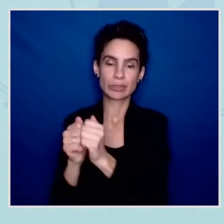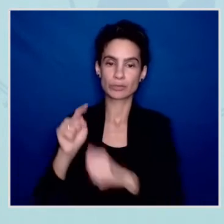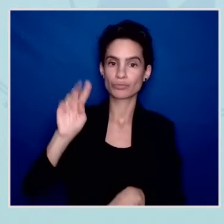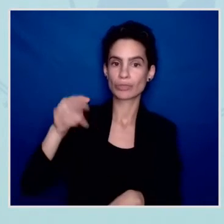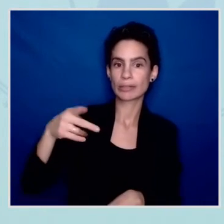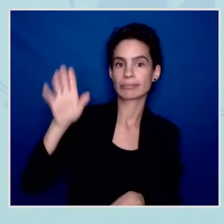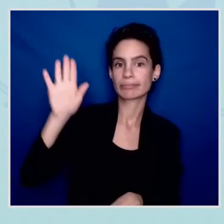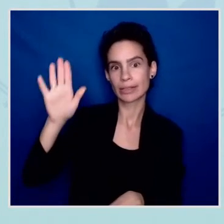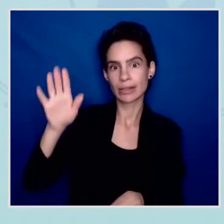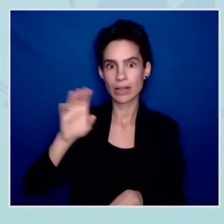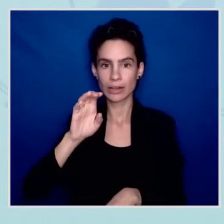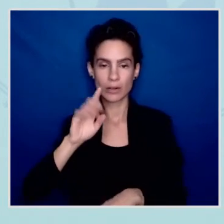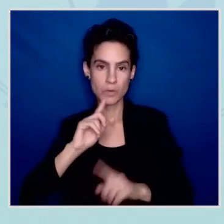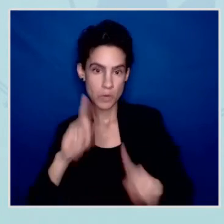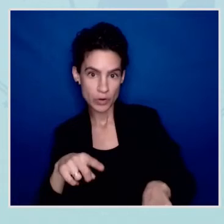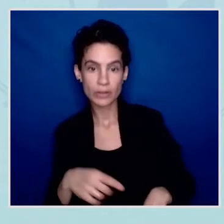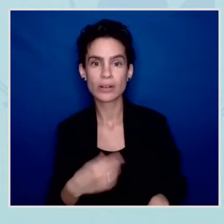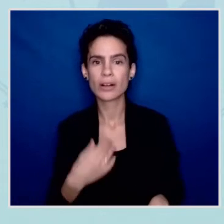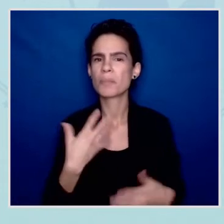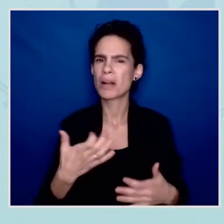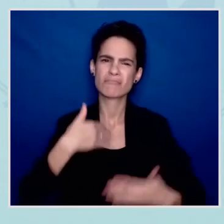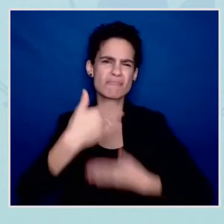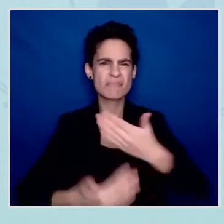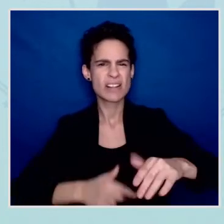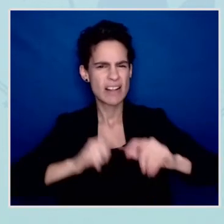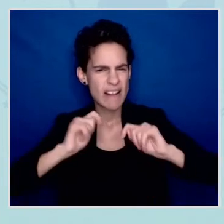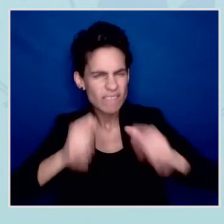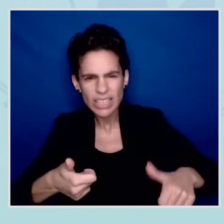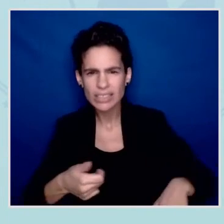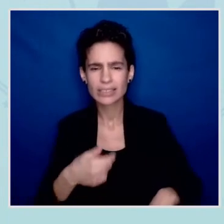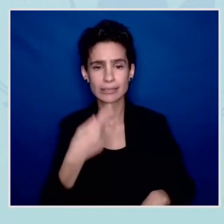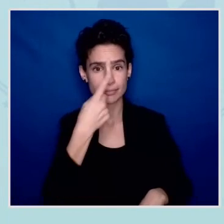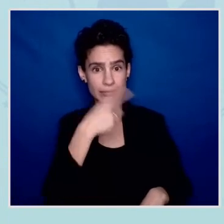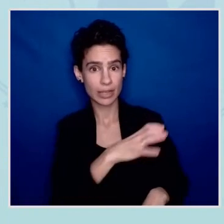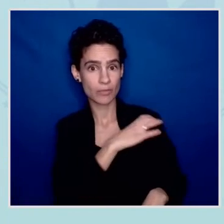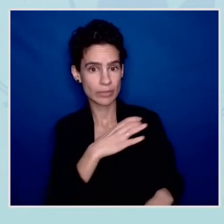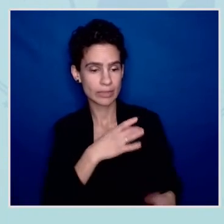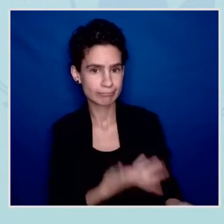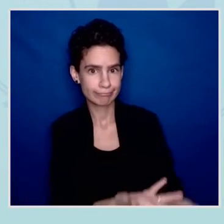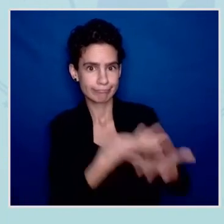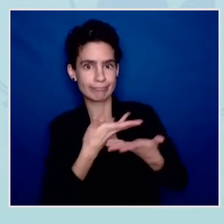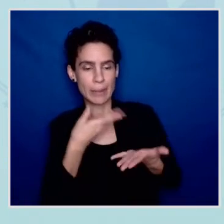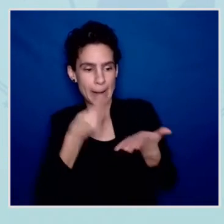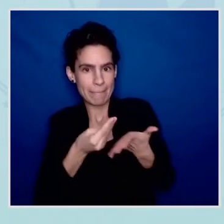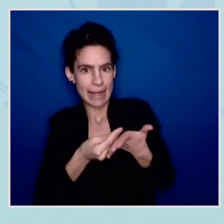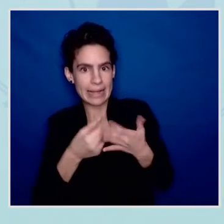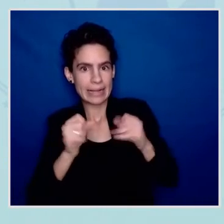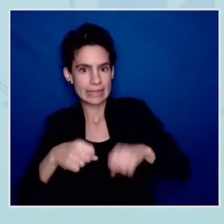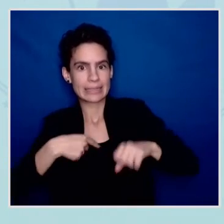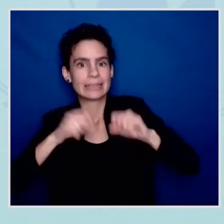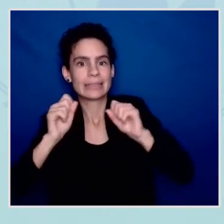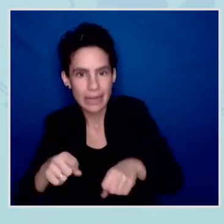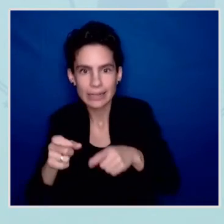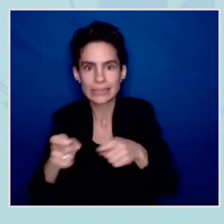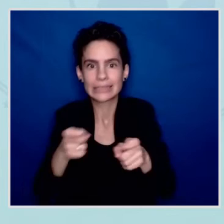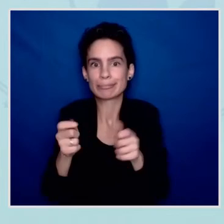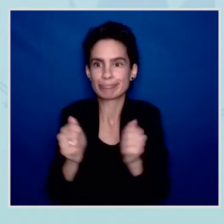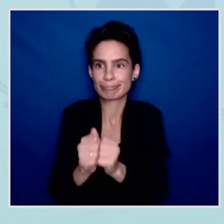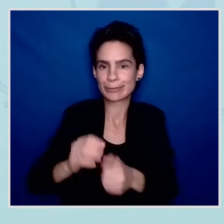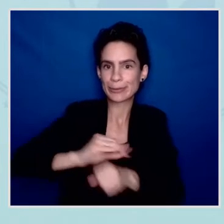HIS AUTHORITY, CONTRARY TO THE INTEREST OF THE INTERESTS OF THE NICETIES FOR MAMMOTH